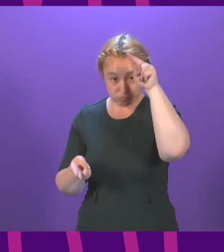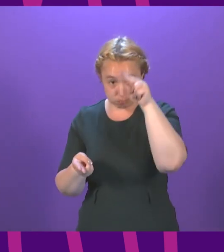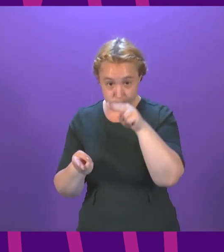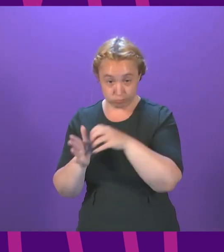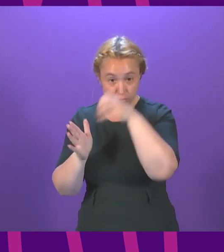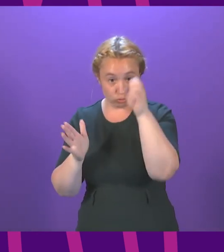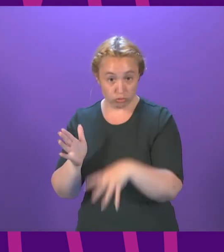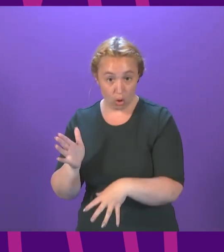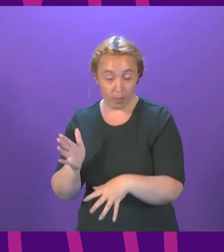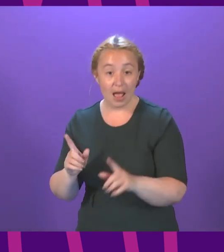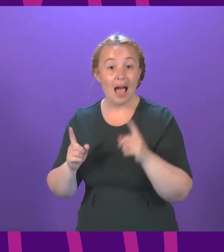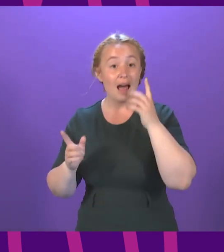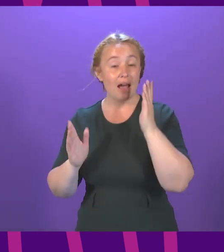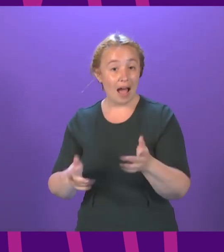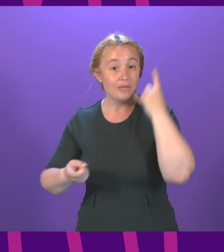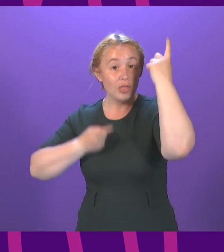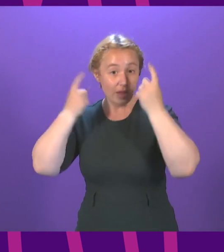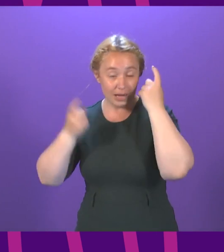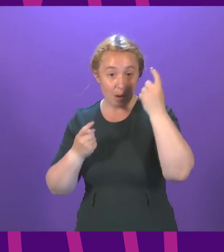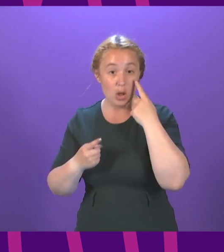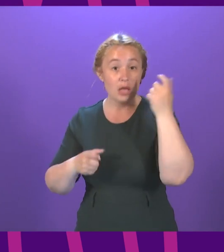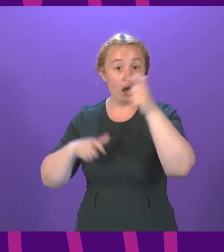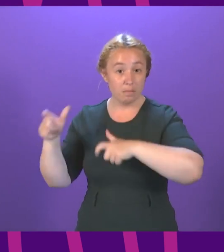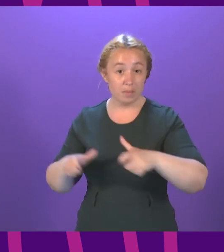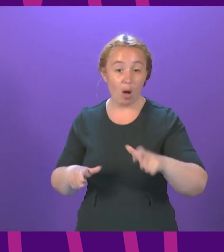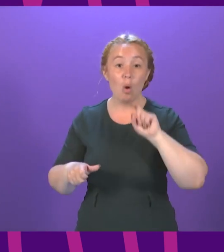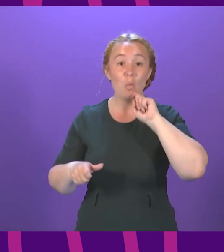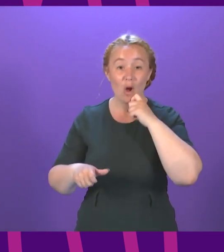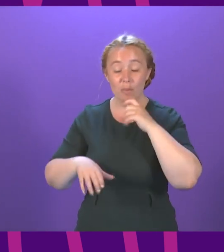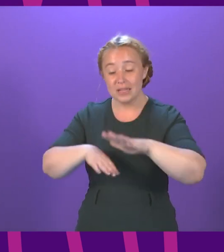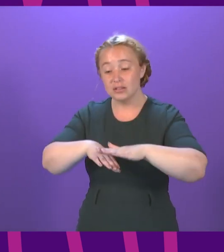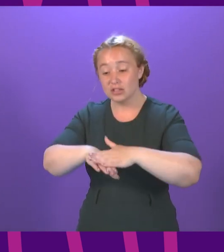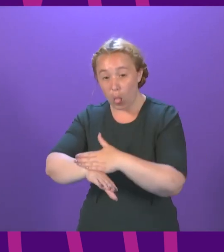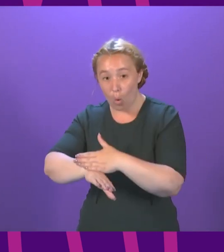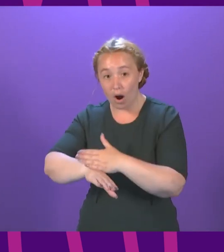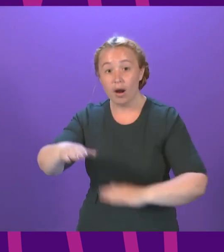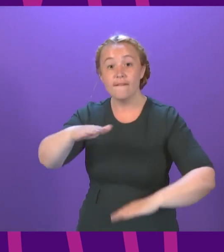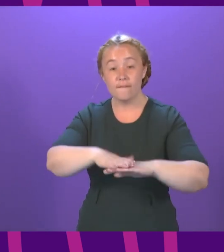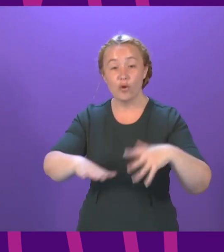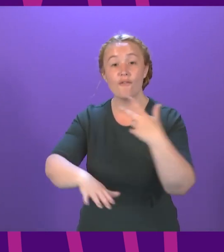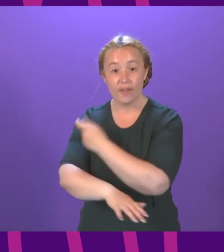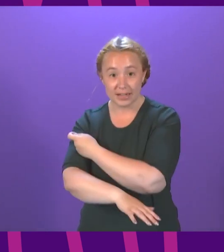that younger people will take longer to be fully vaccinated. Although we are lifting some